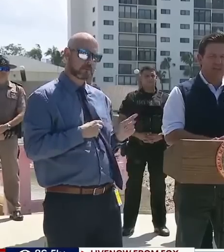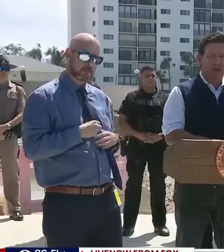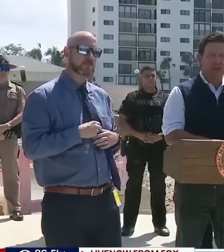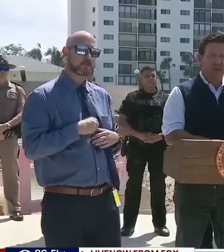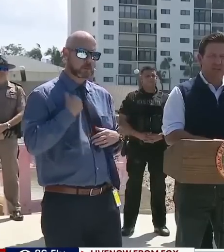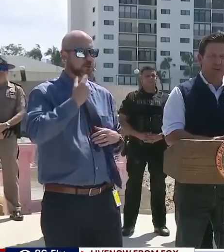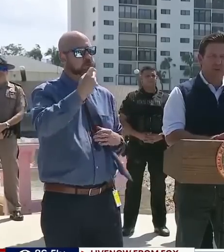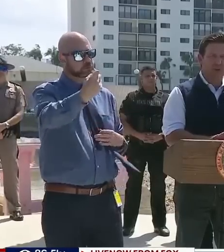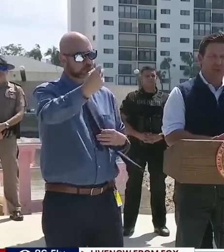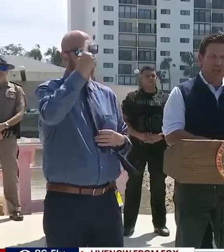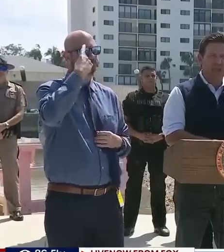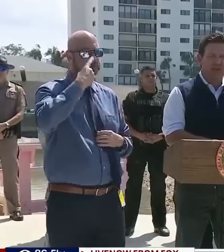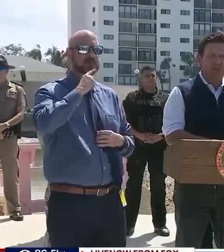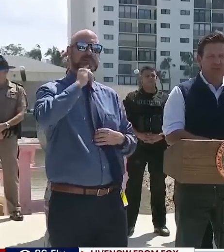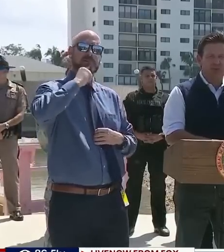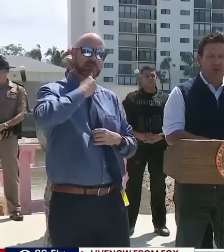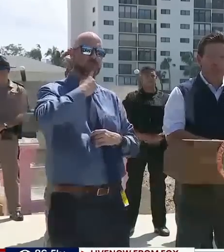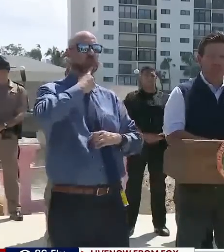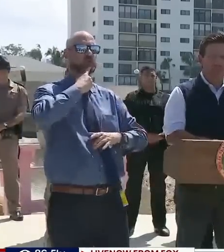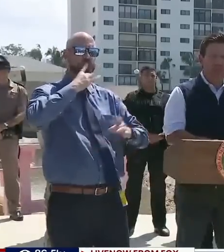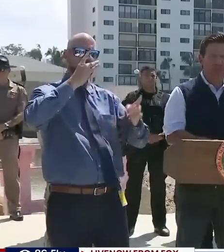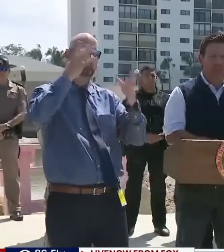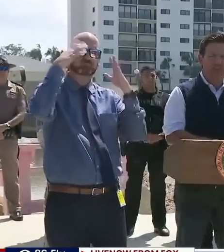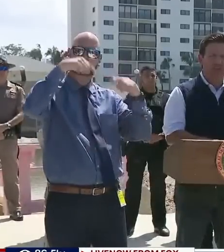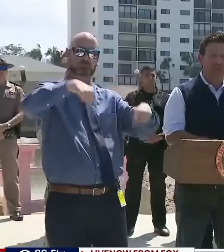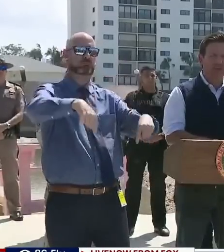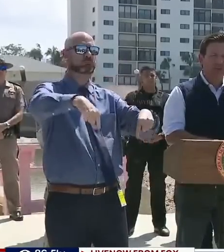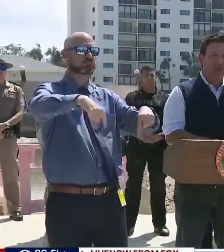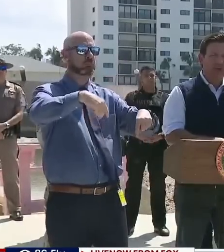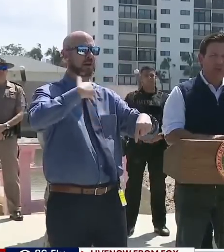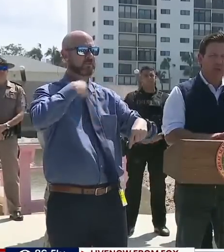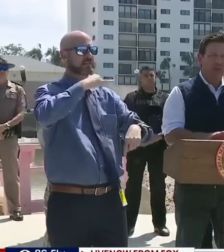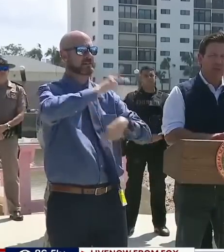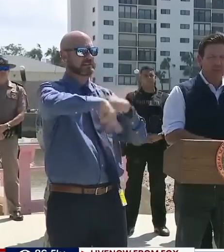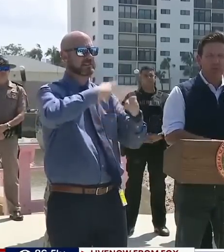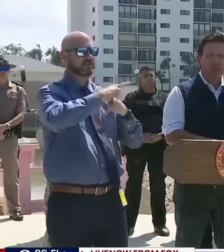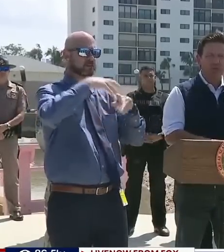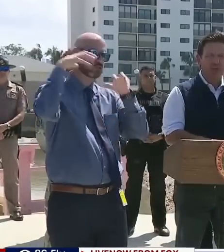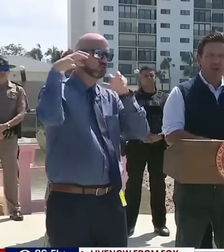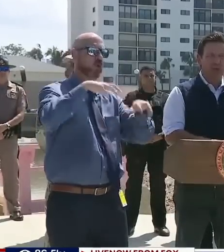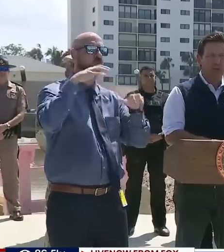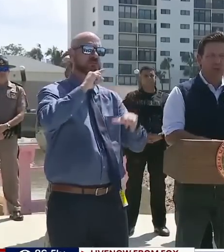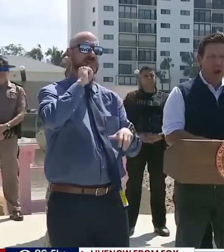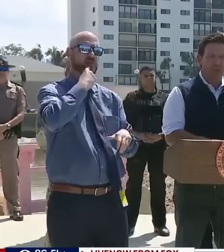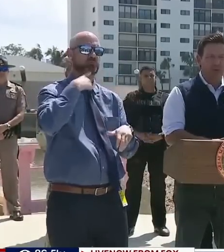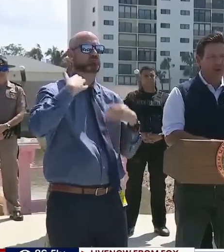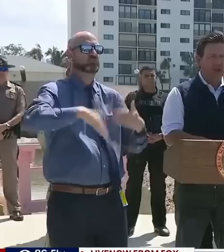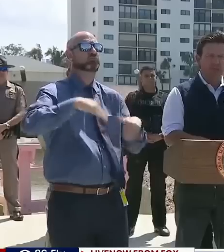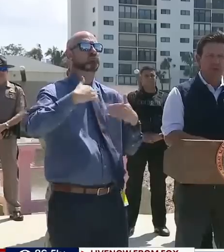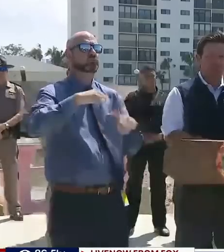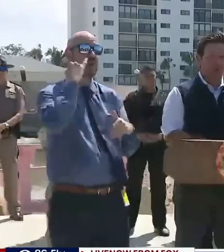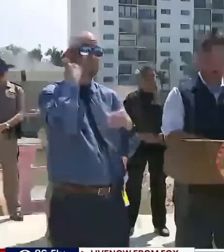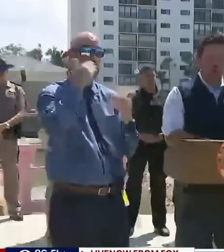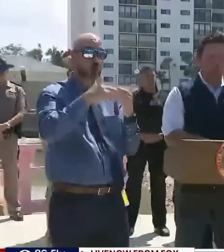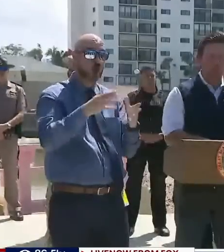the power. Okay. with that. And take some questions. understand the uh, the